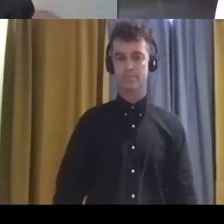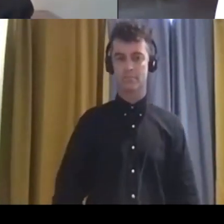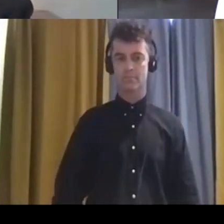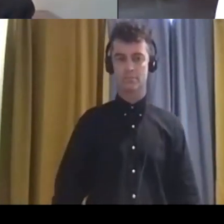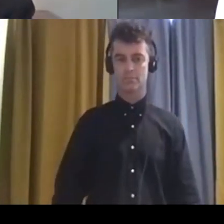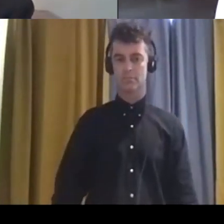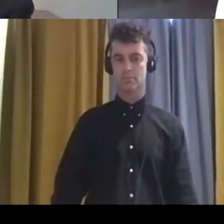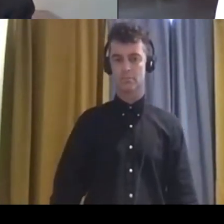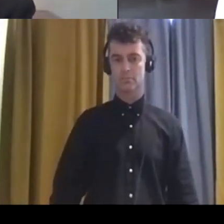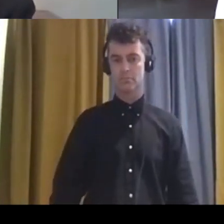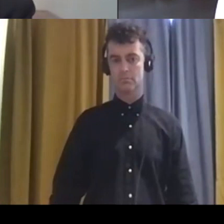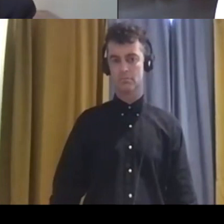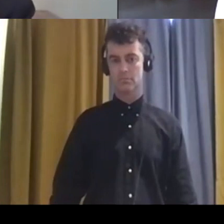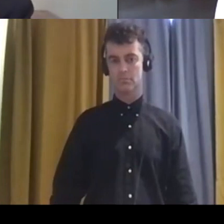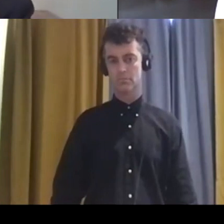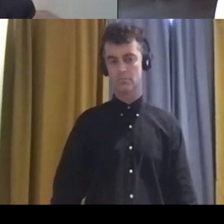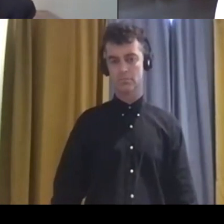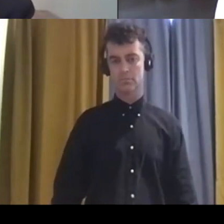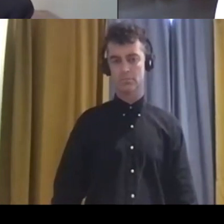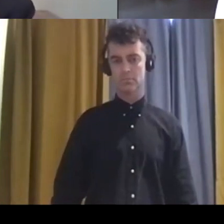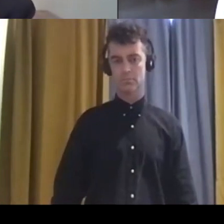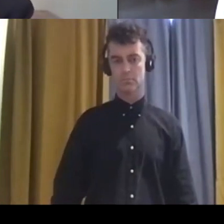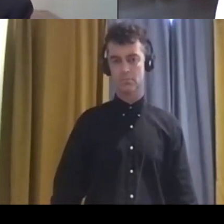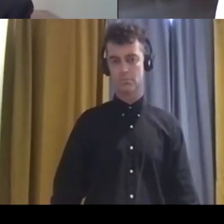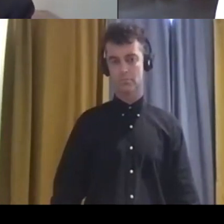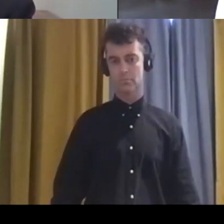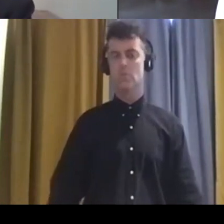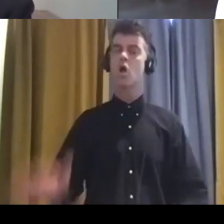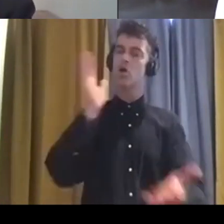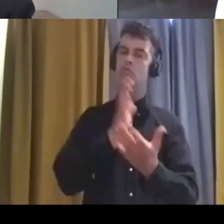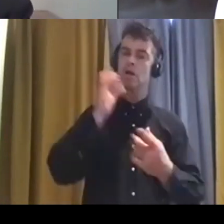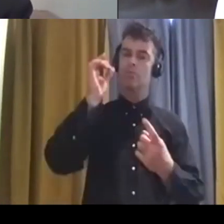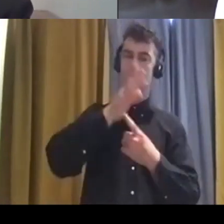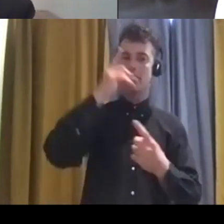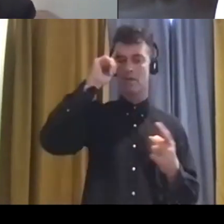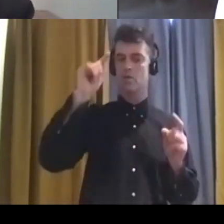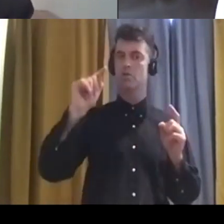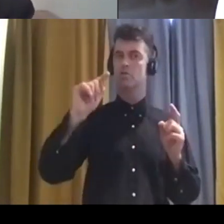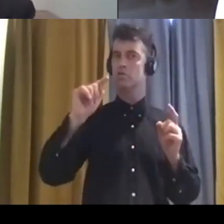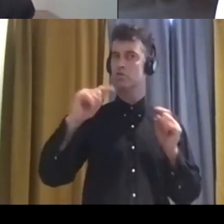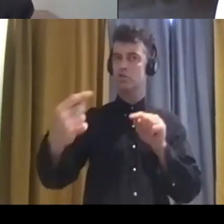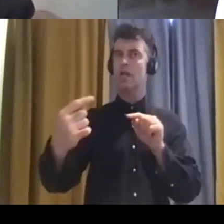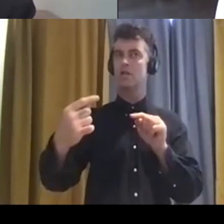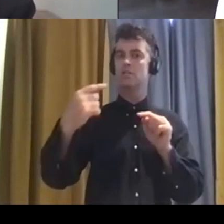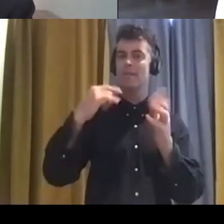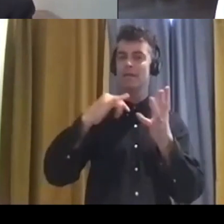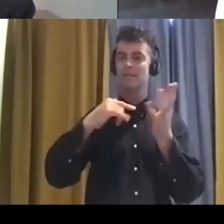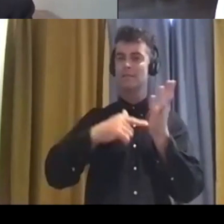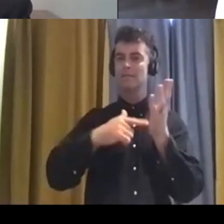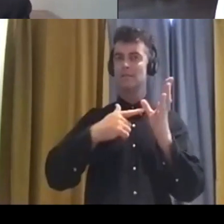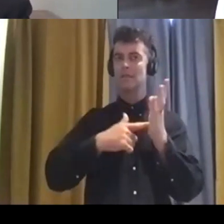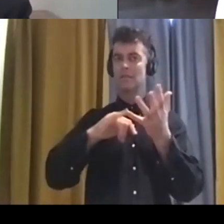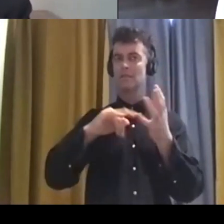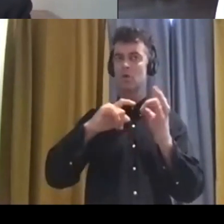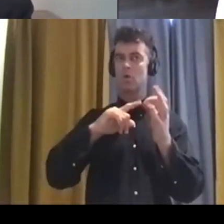so it's it's really important I think to challenge the status quo and think about how people